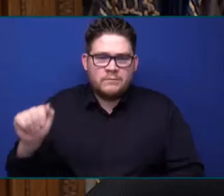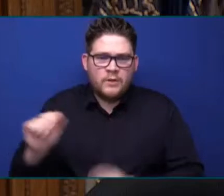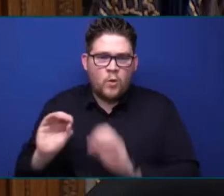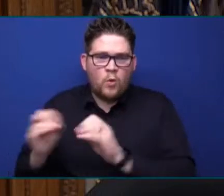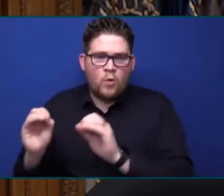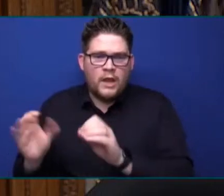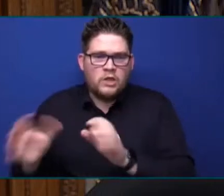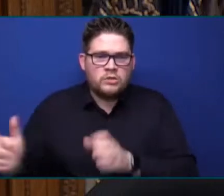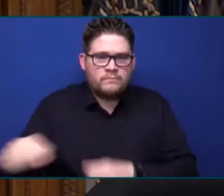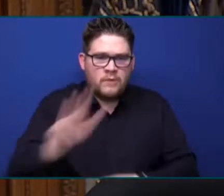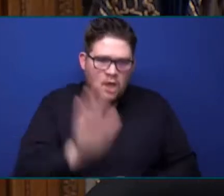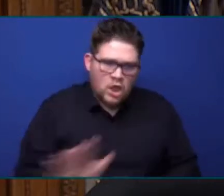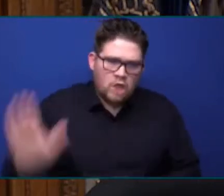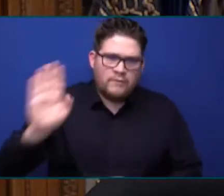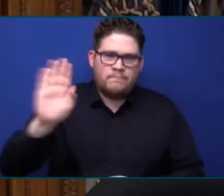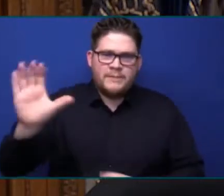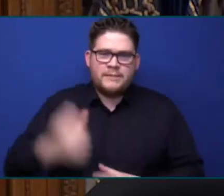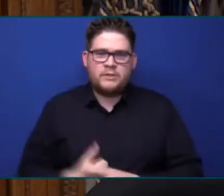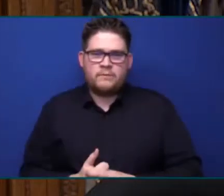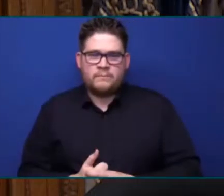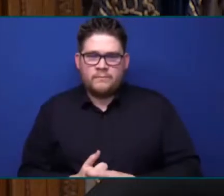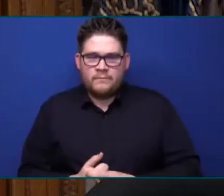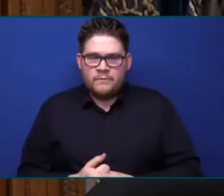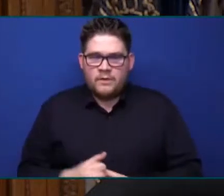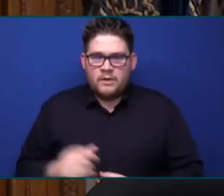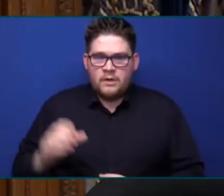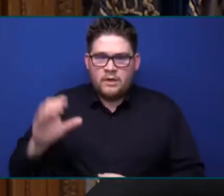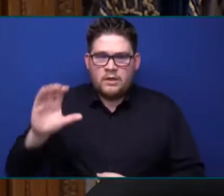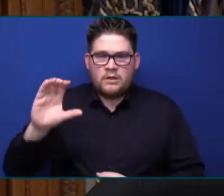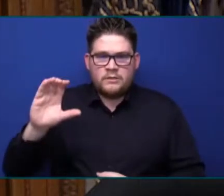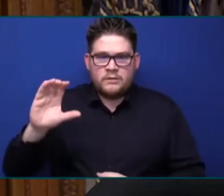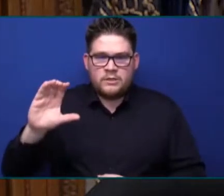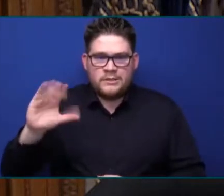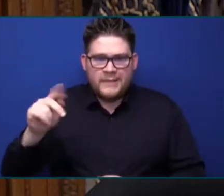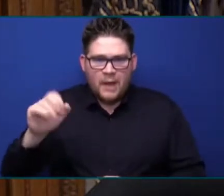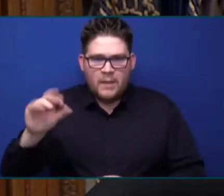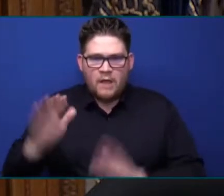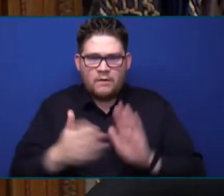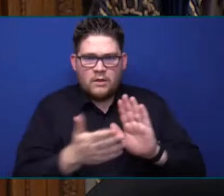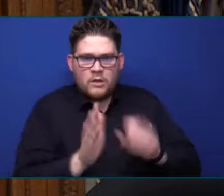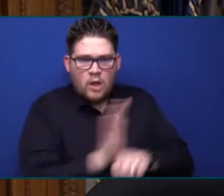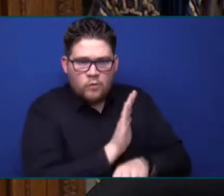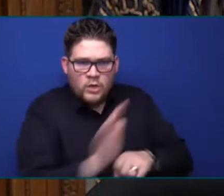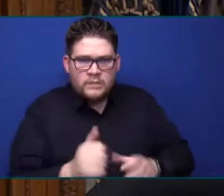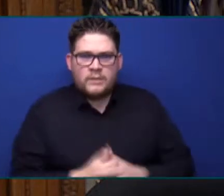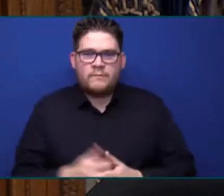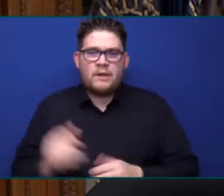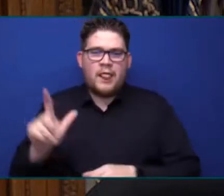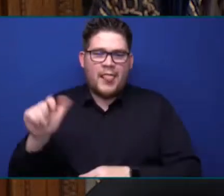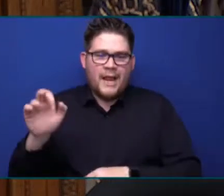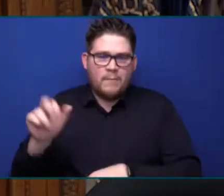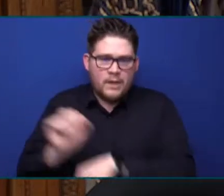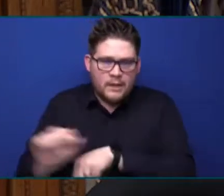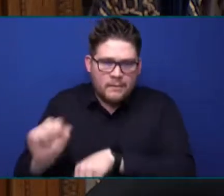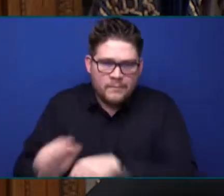B.C. Federation of Labour, and Union of B.C. Municipalities. Their continued advice has led us